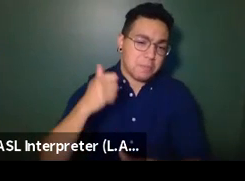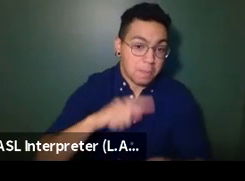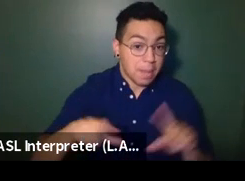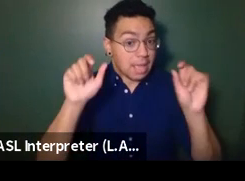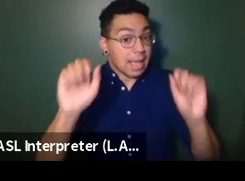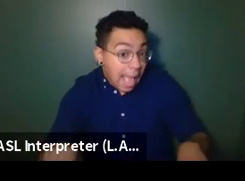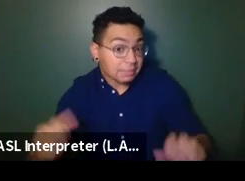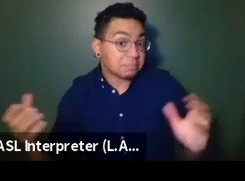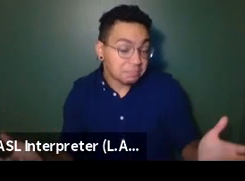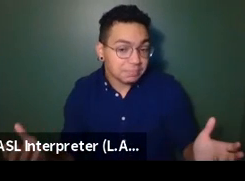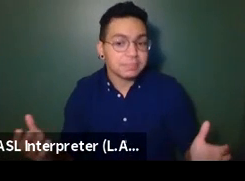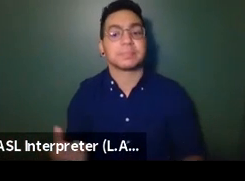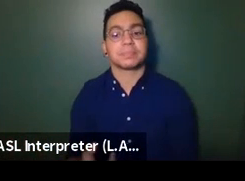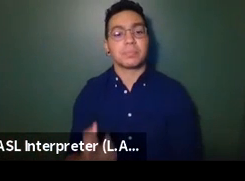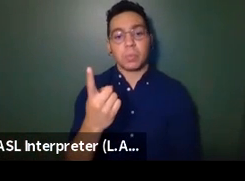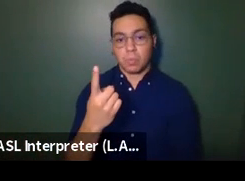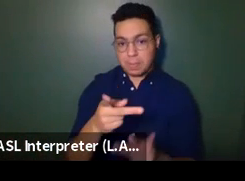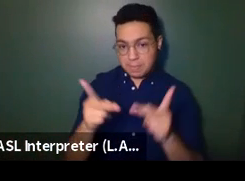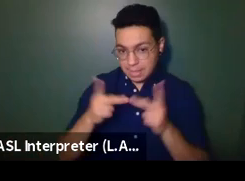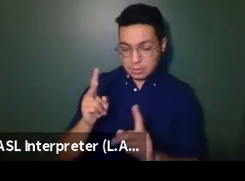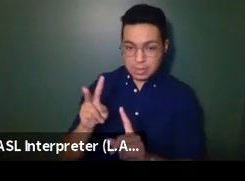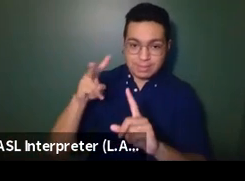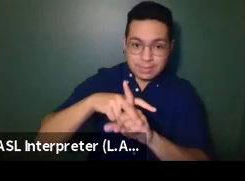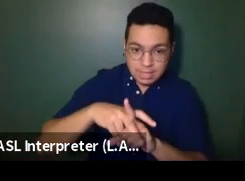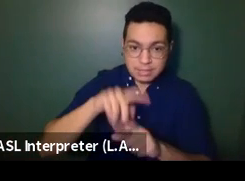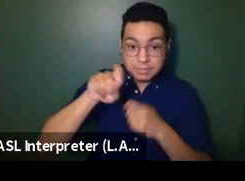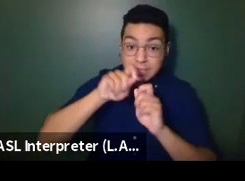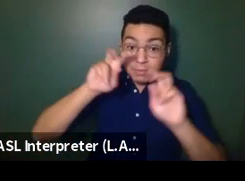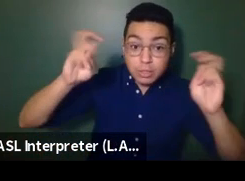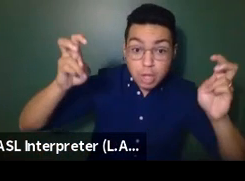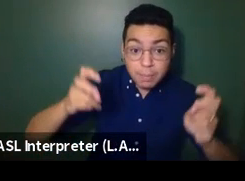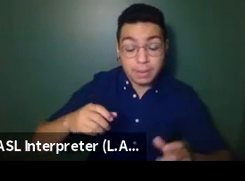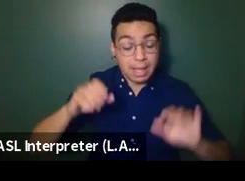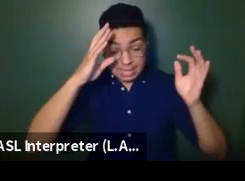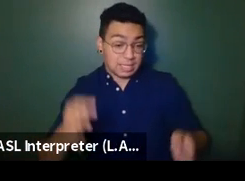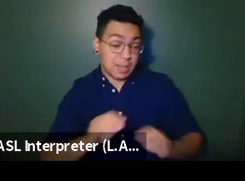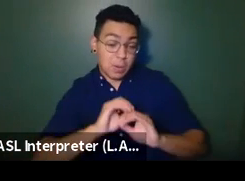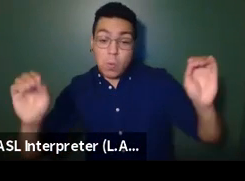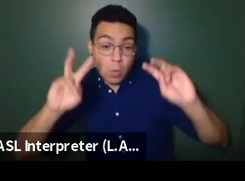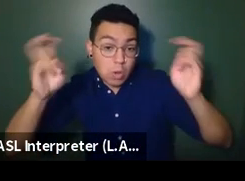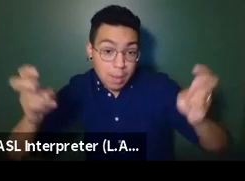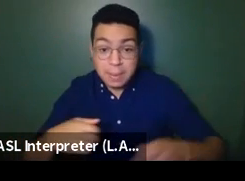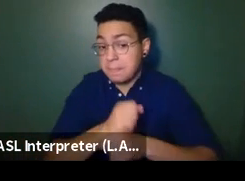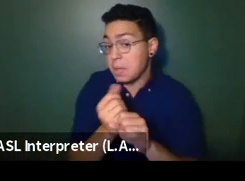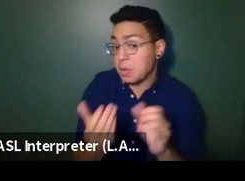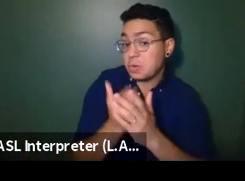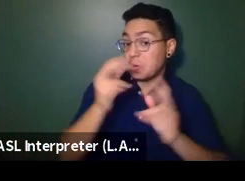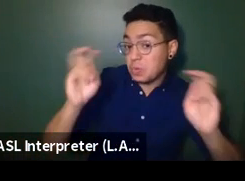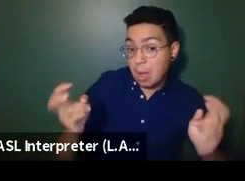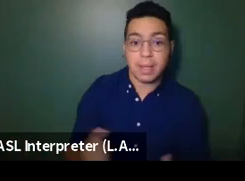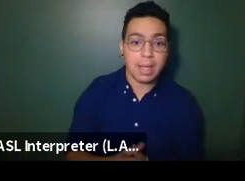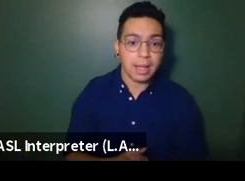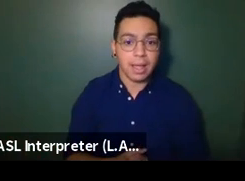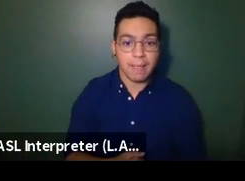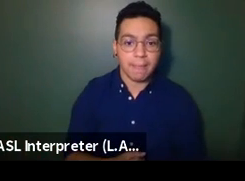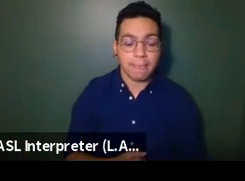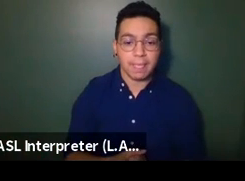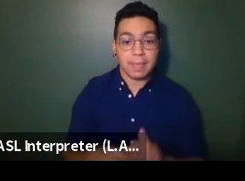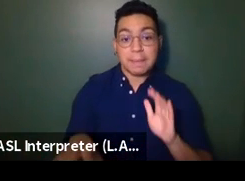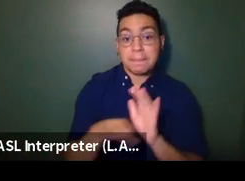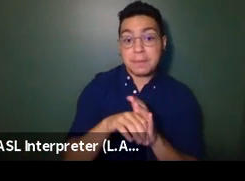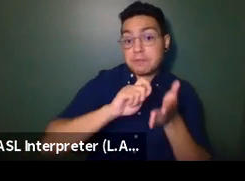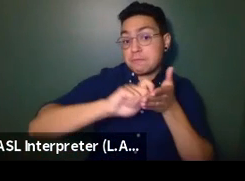Katherine Livick - ESD 112: And here's a place that I can assign a topic. I can choose not to have a topic, I can create a new topic, I can choose a topic I've already created.